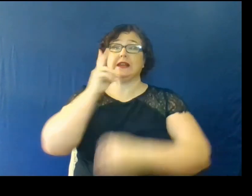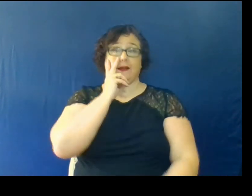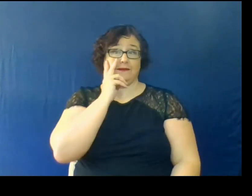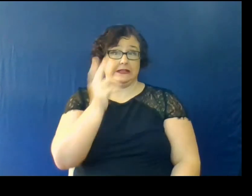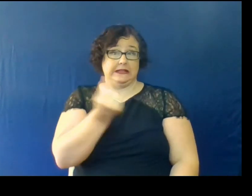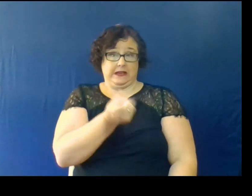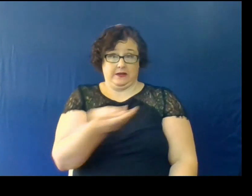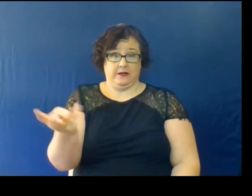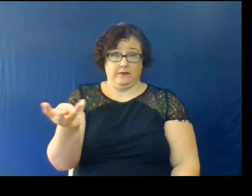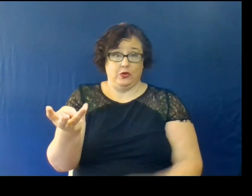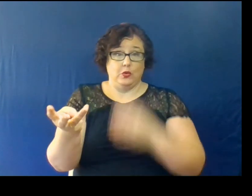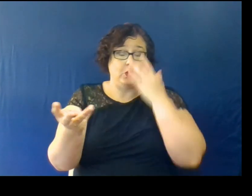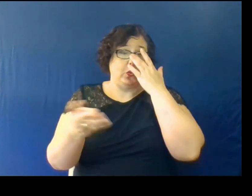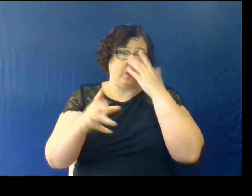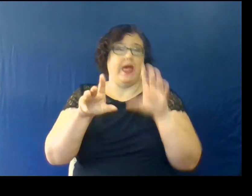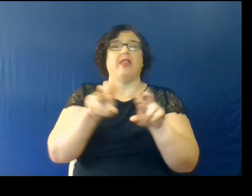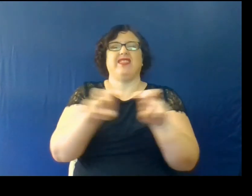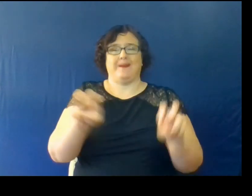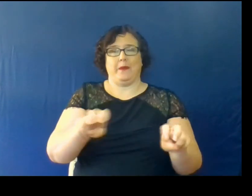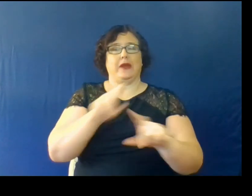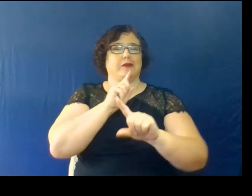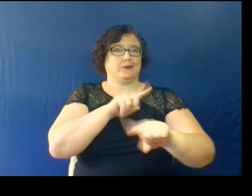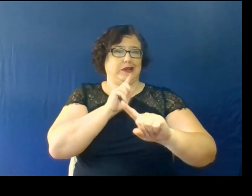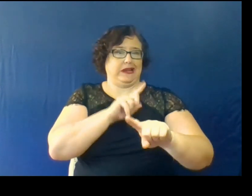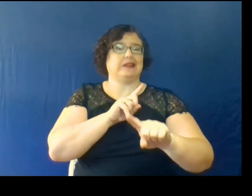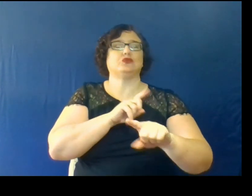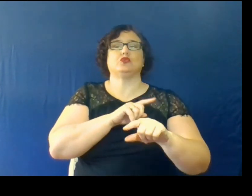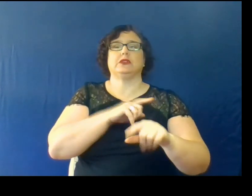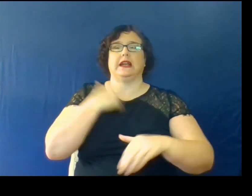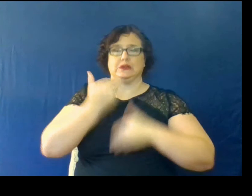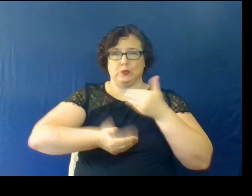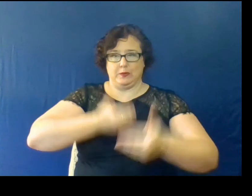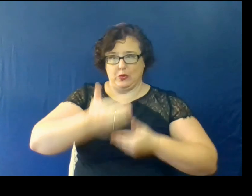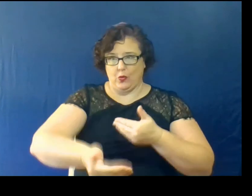been answering and these questions they are going but there's still some questions